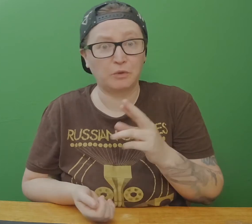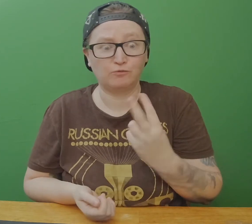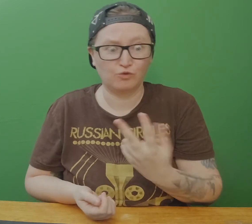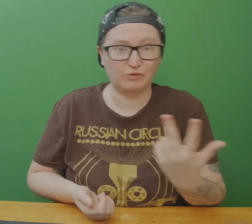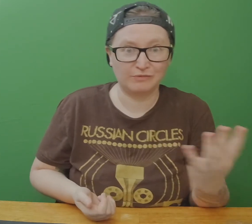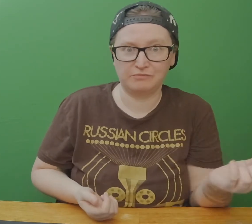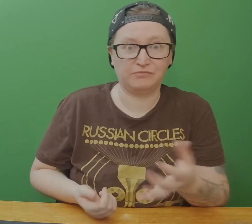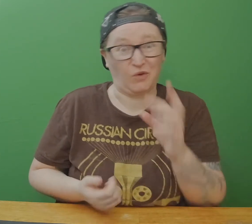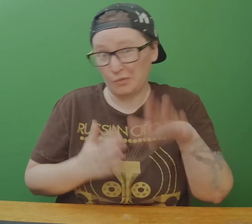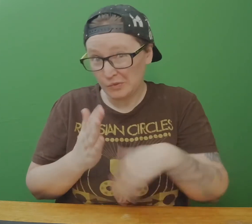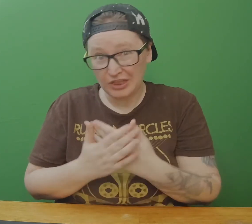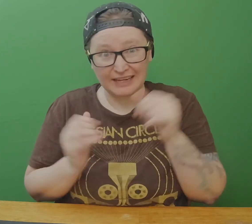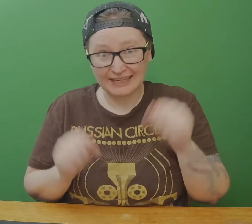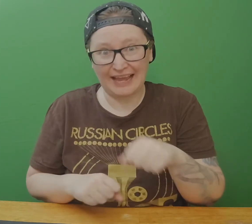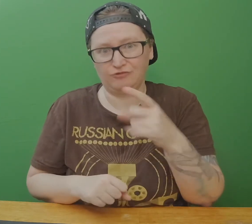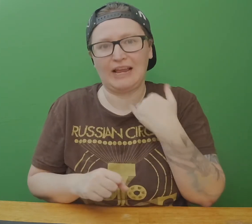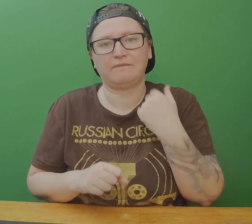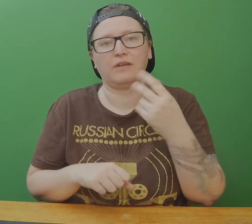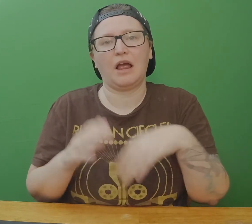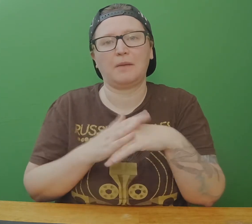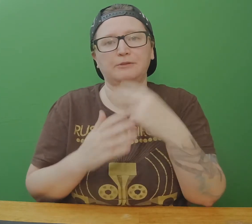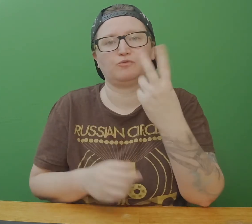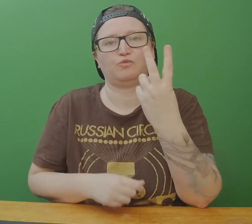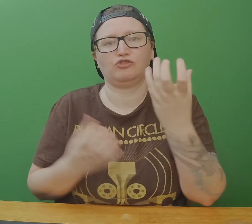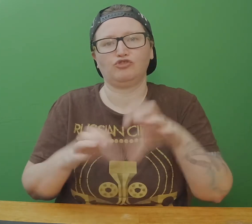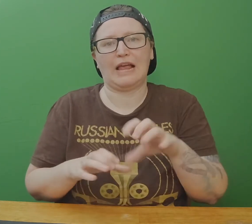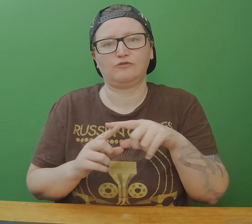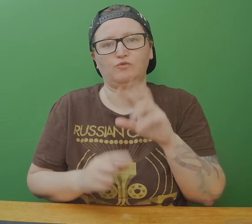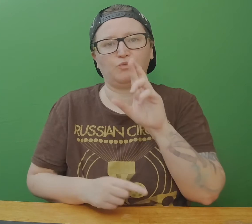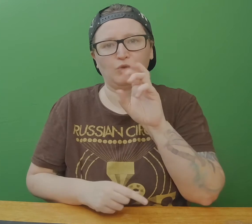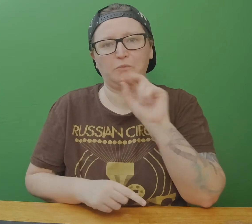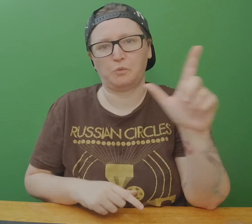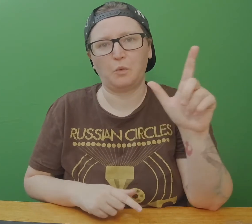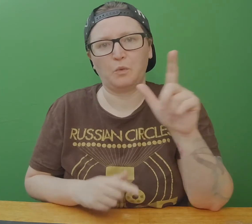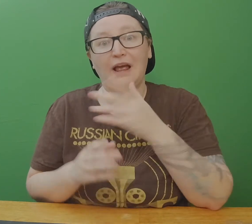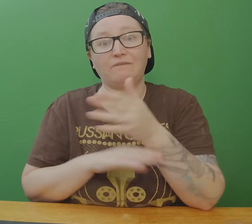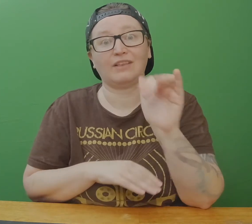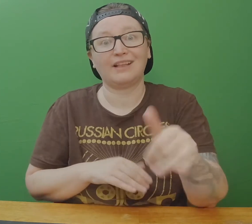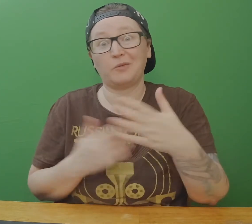so if you want to try you know multiple times you can so you have up to two chances to re-roll